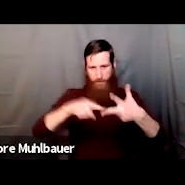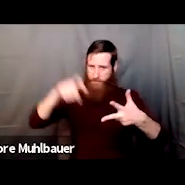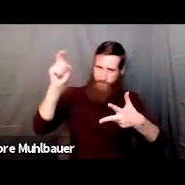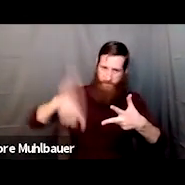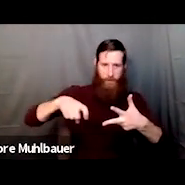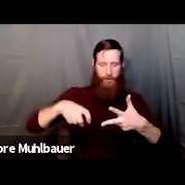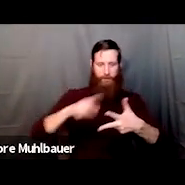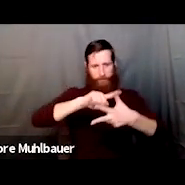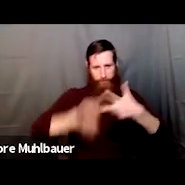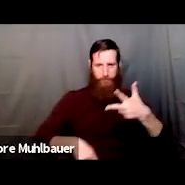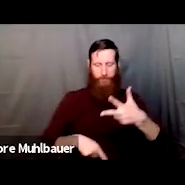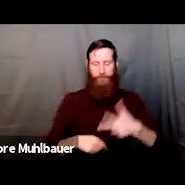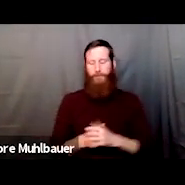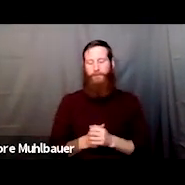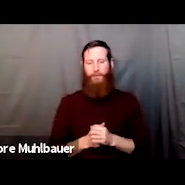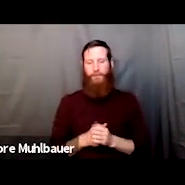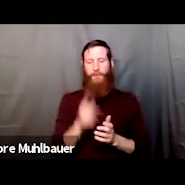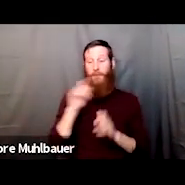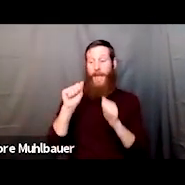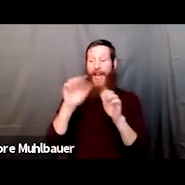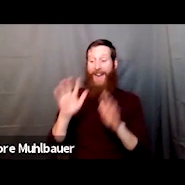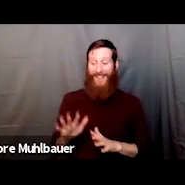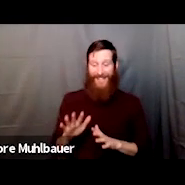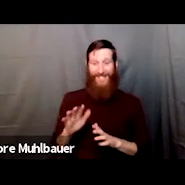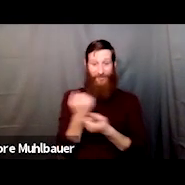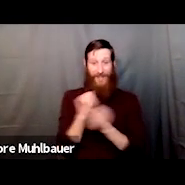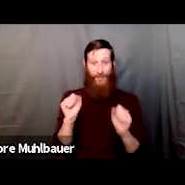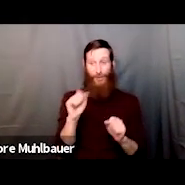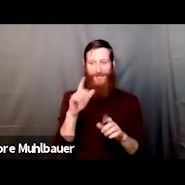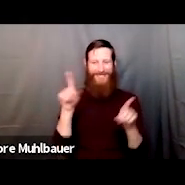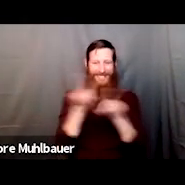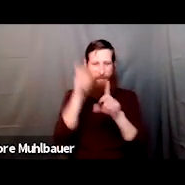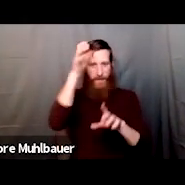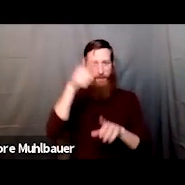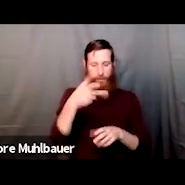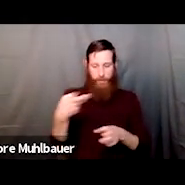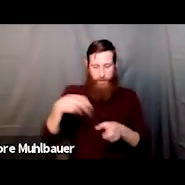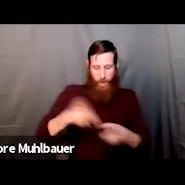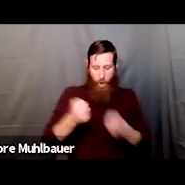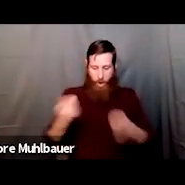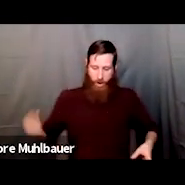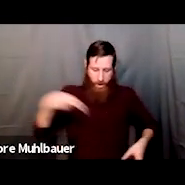I think of avalanche rescue like putting on a seatbelt in a car. I don't put on my seatbelt because I plan to get in an avalanche.